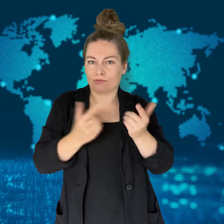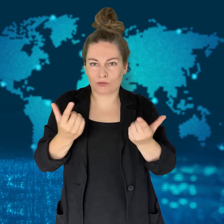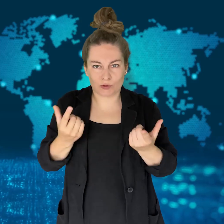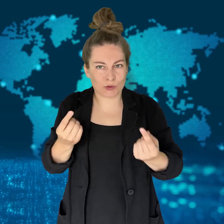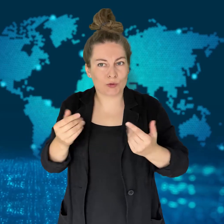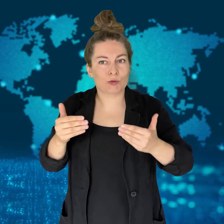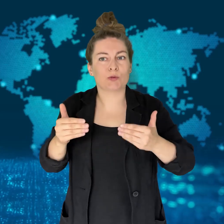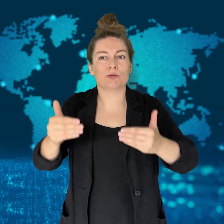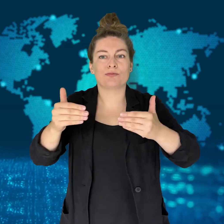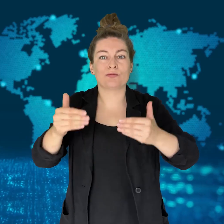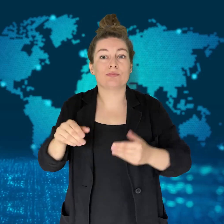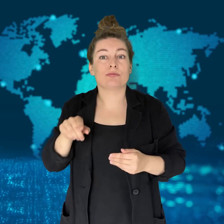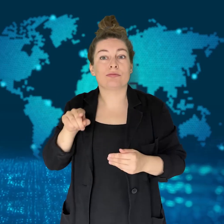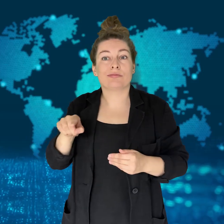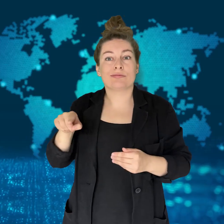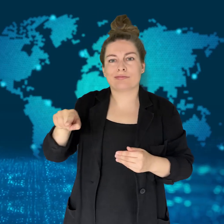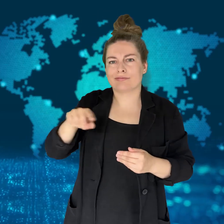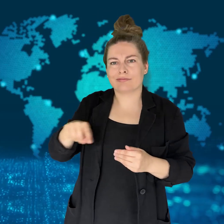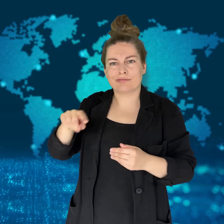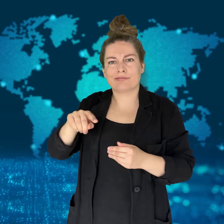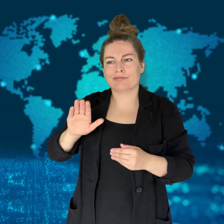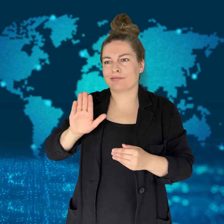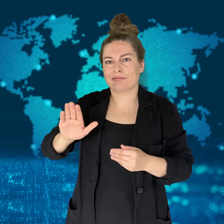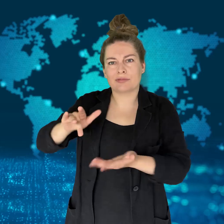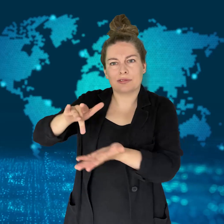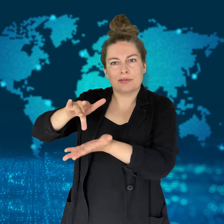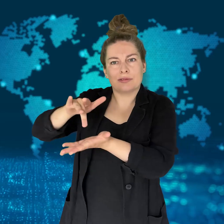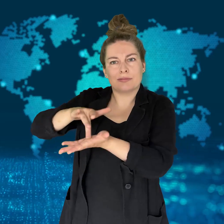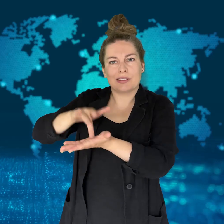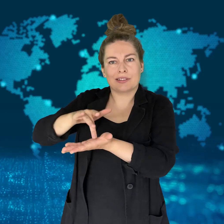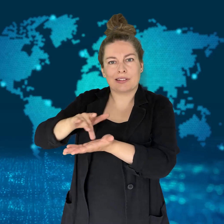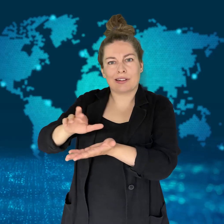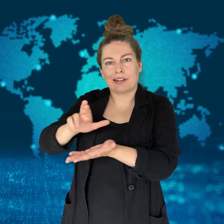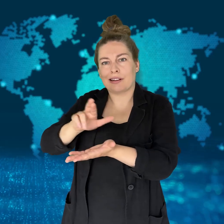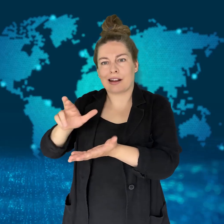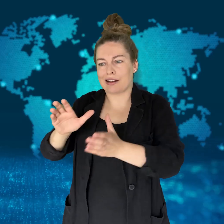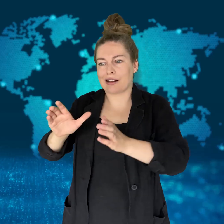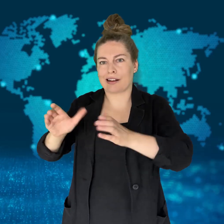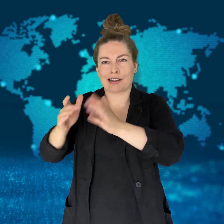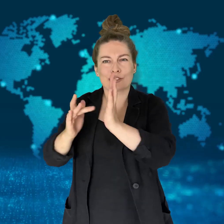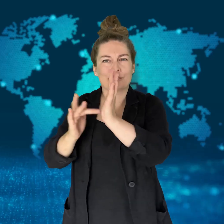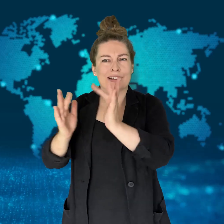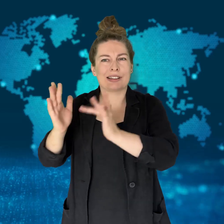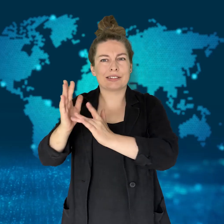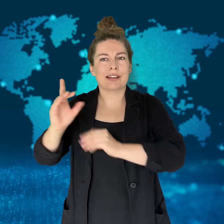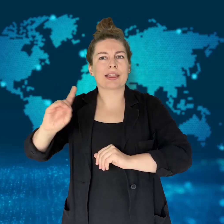but has been welcomed by other parties.